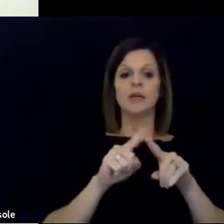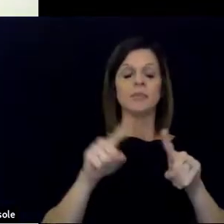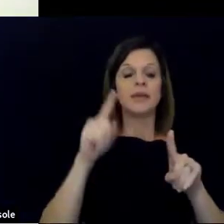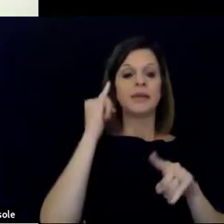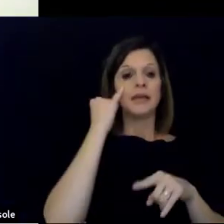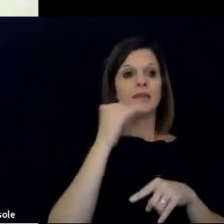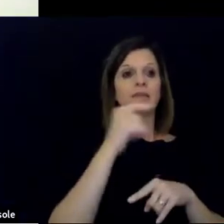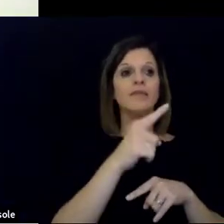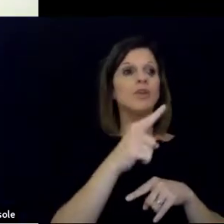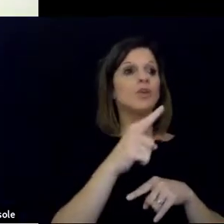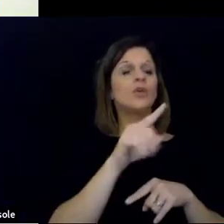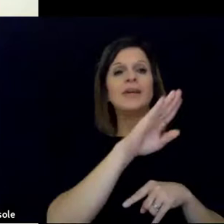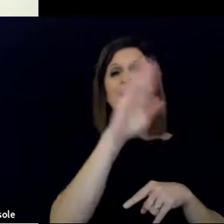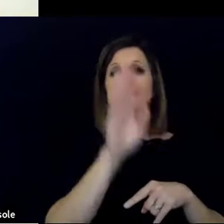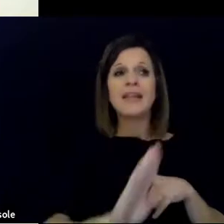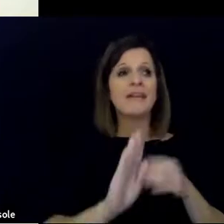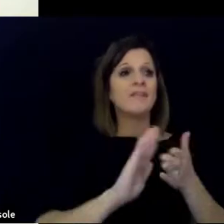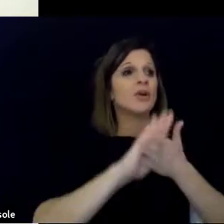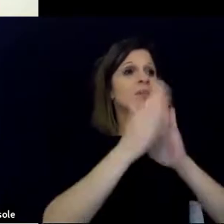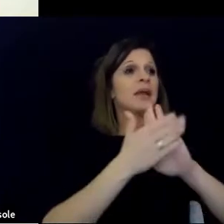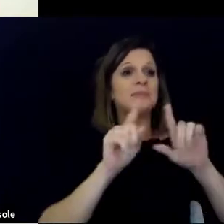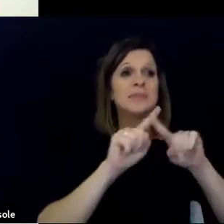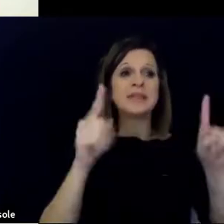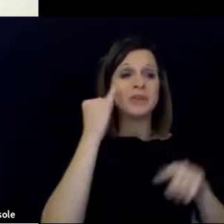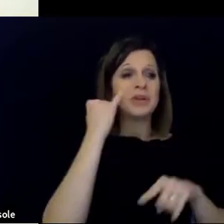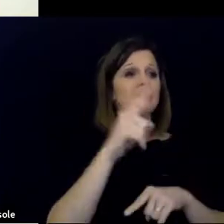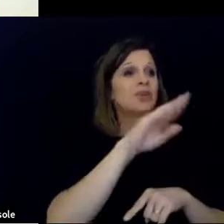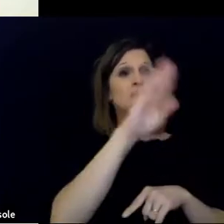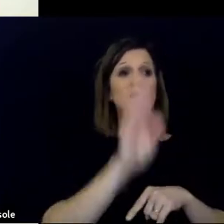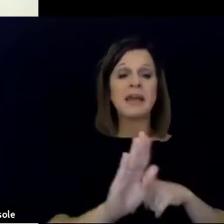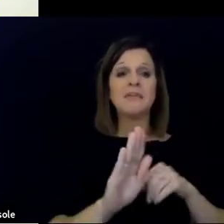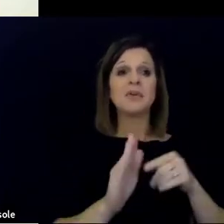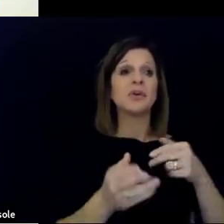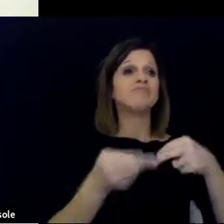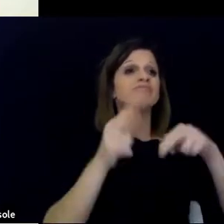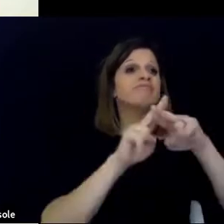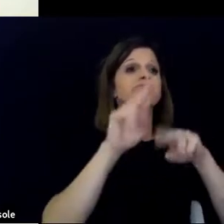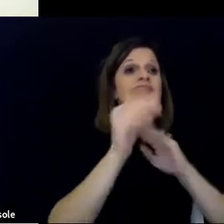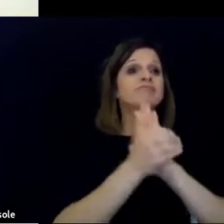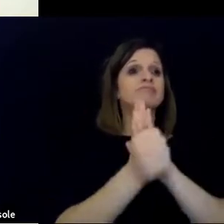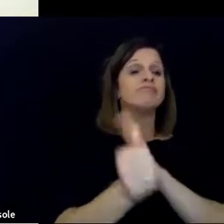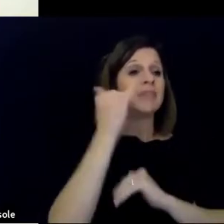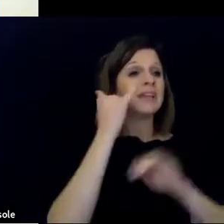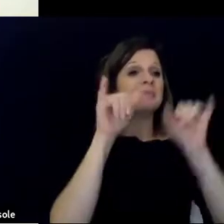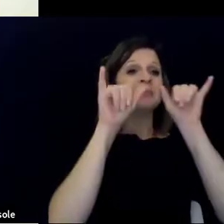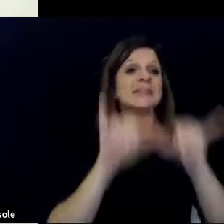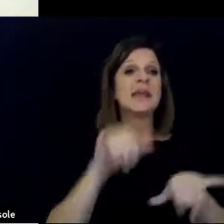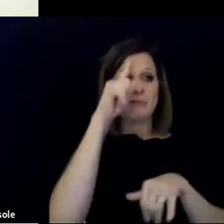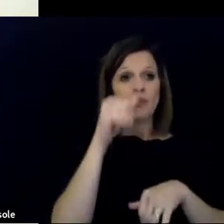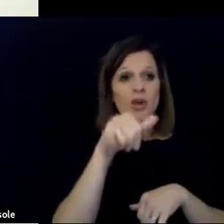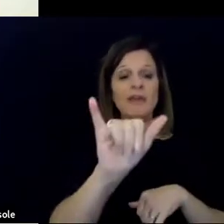if you never add any additional skills, you stay this way forever, that's okay.